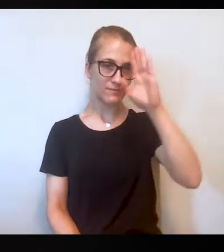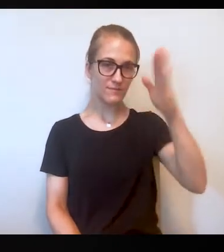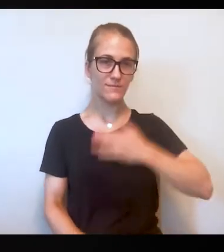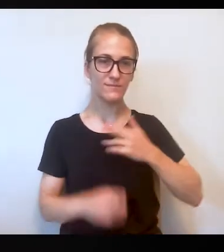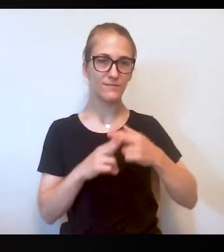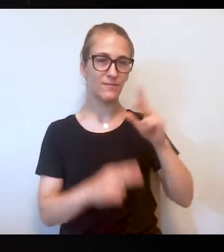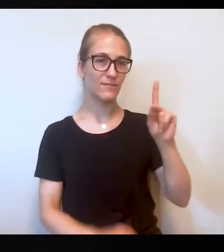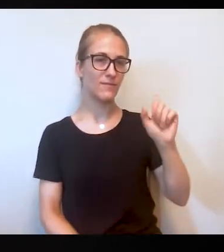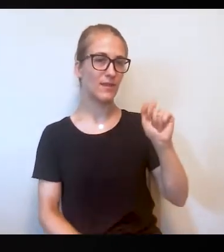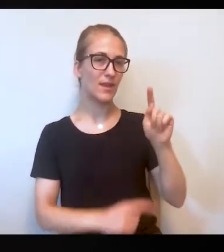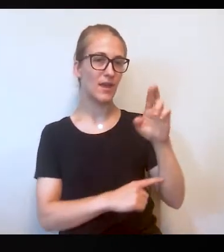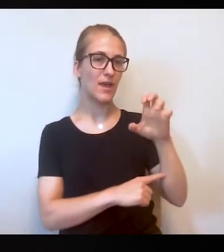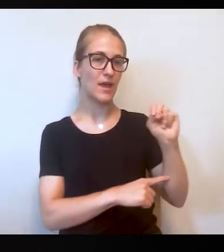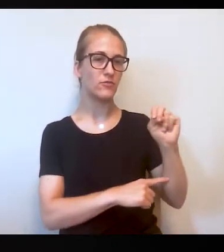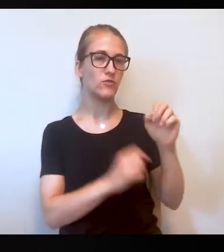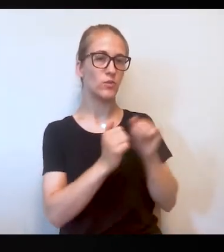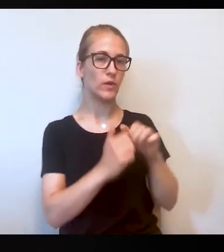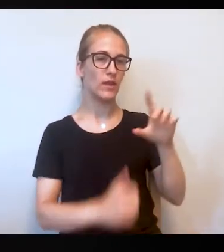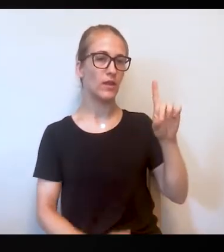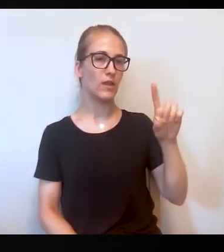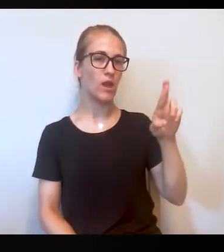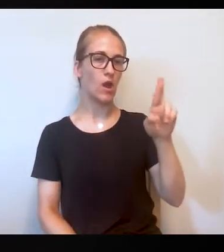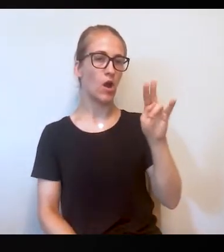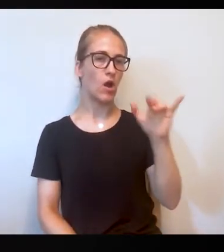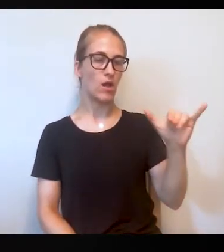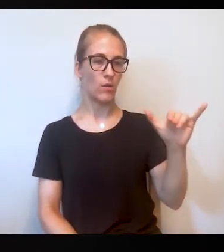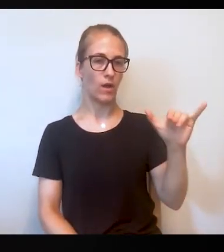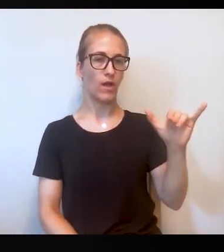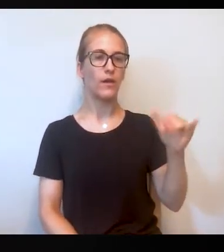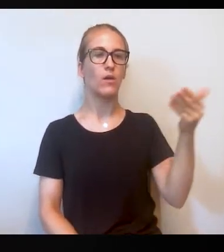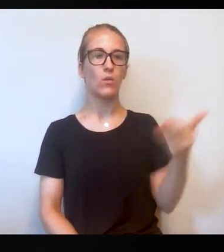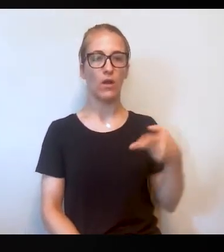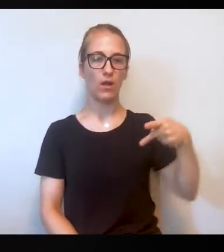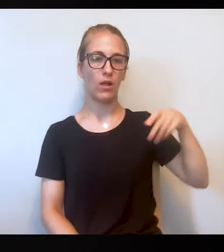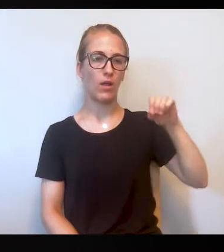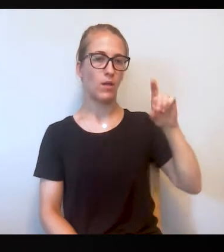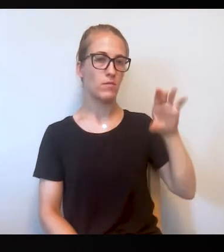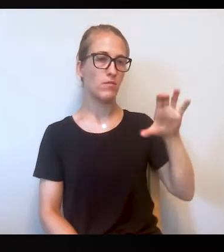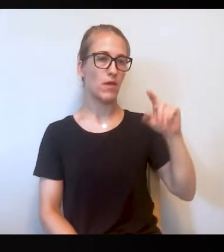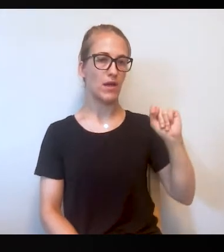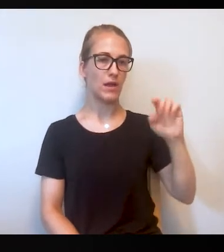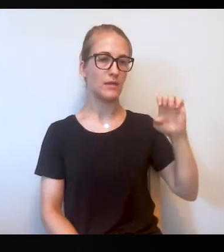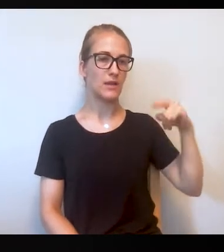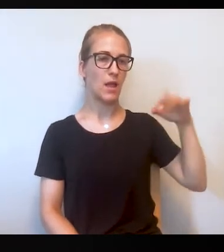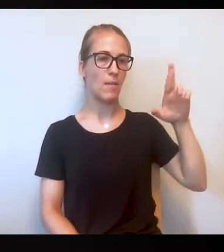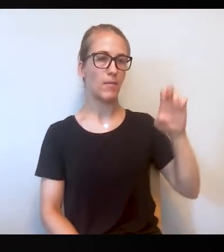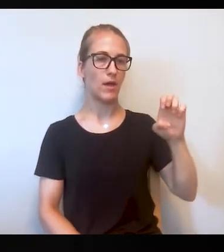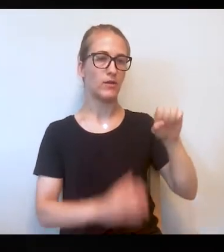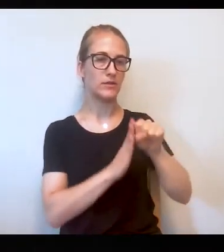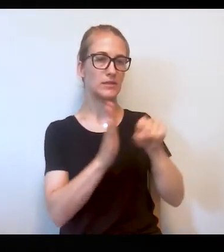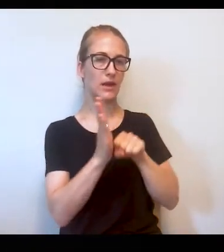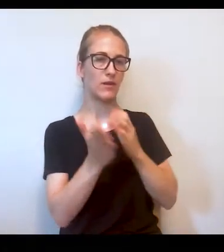[Katrin] This is Katrin with Disability Rights New York. Welcome to our podcast, "Empire State of Rights: Closed Captioned."